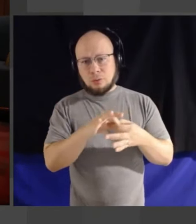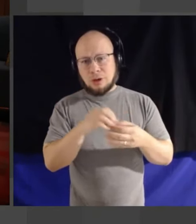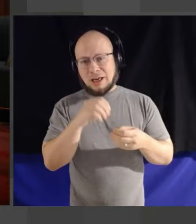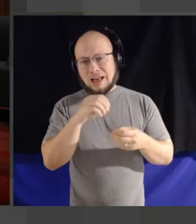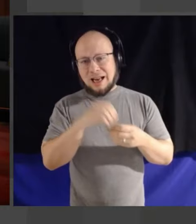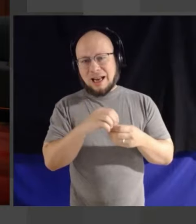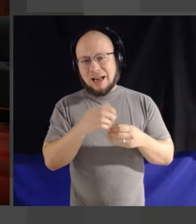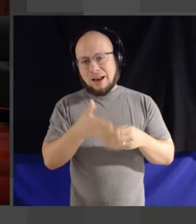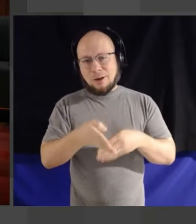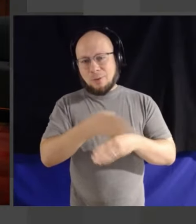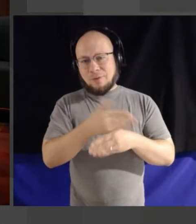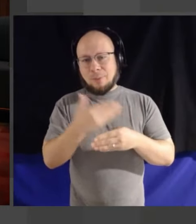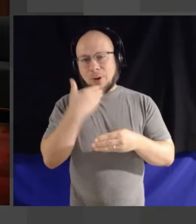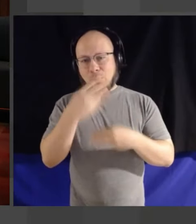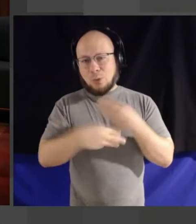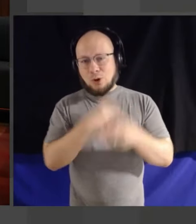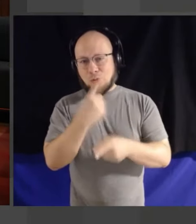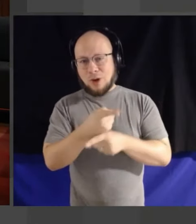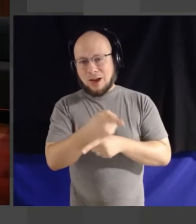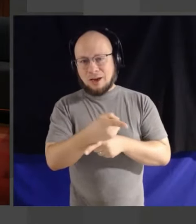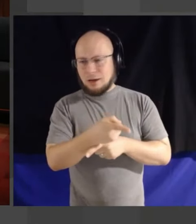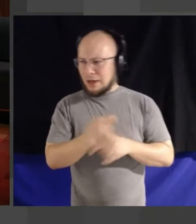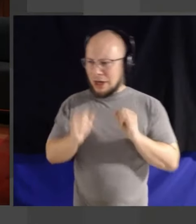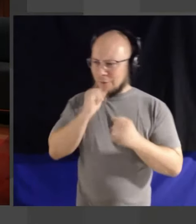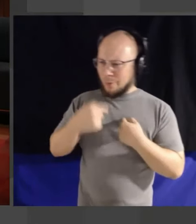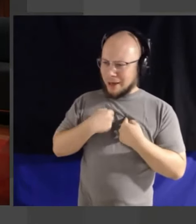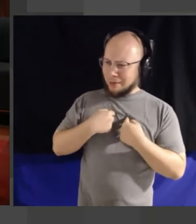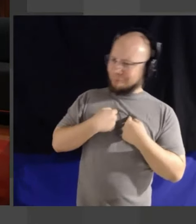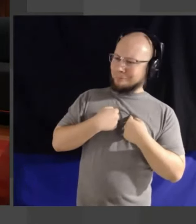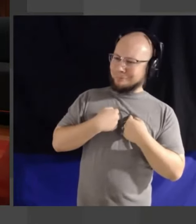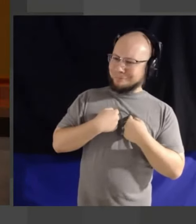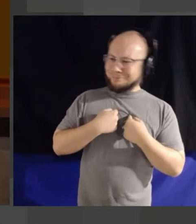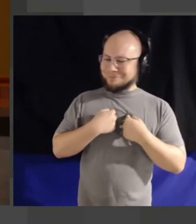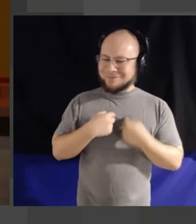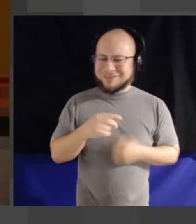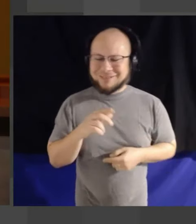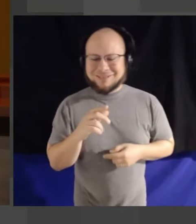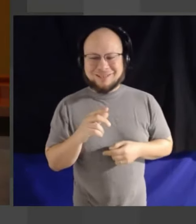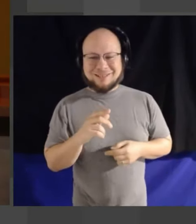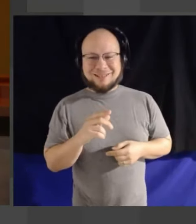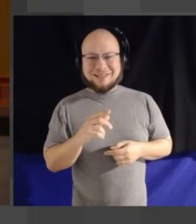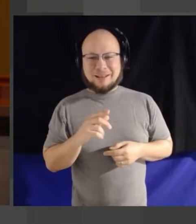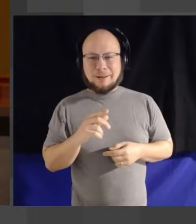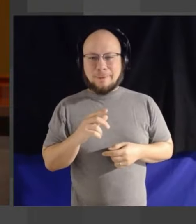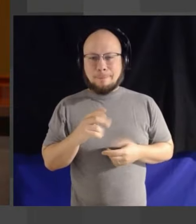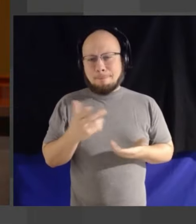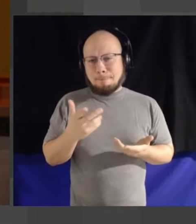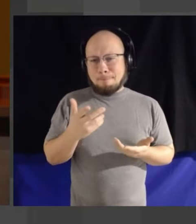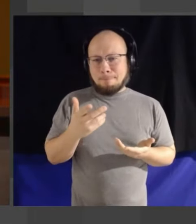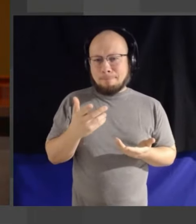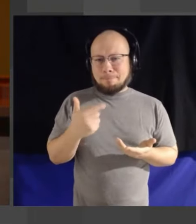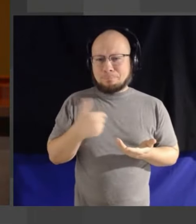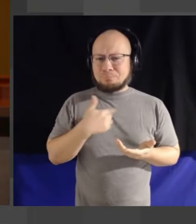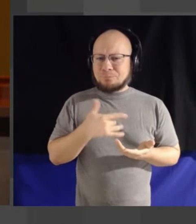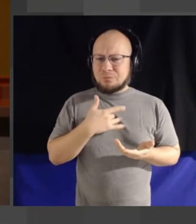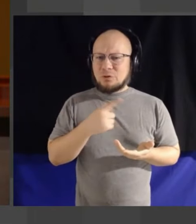KNOW YOU ALSO ARE VERY ENGAGED IN DEALING A BETTER WORLD.